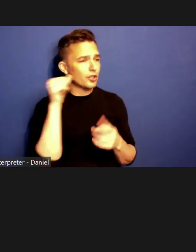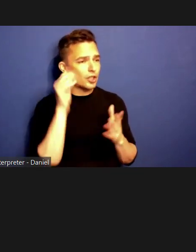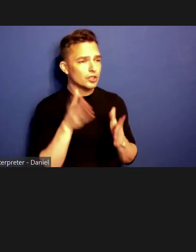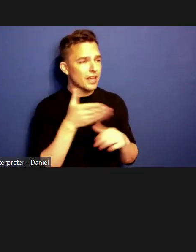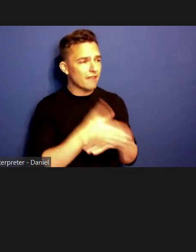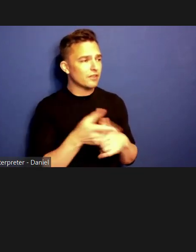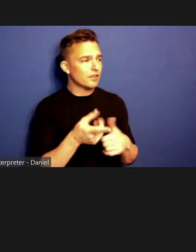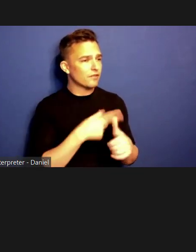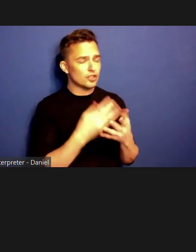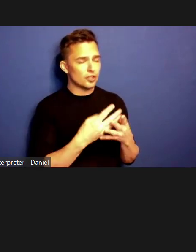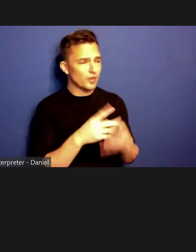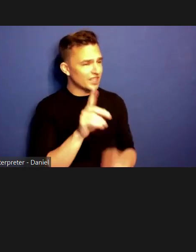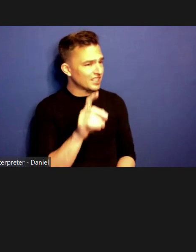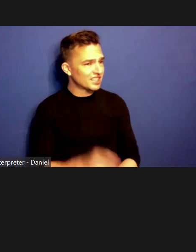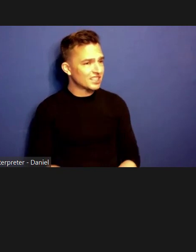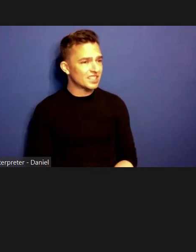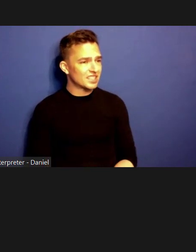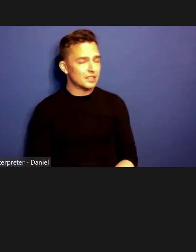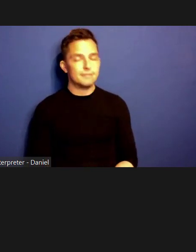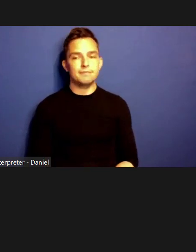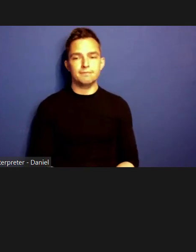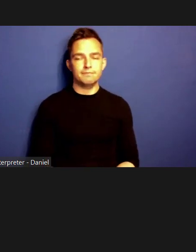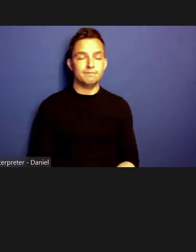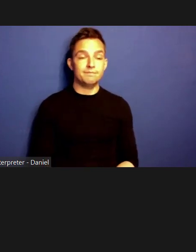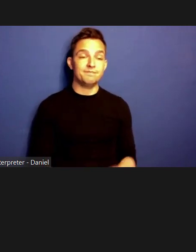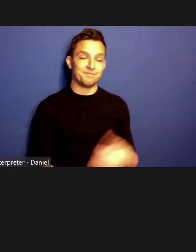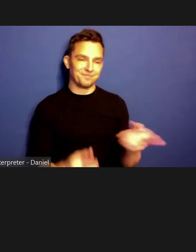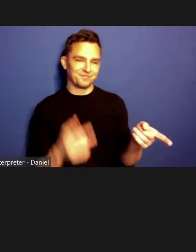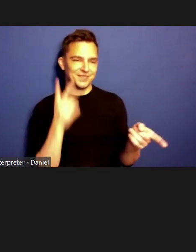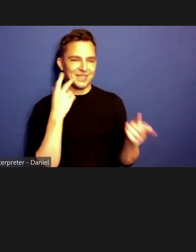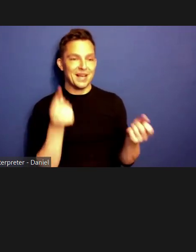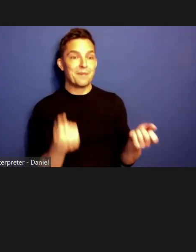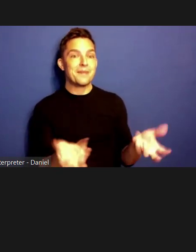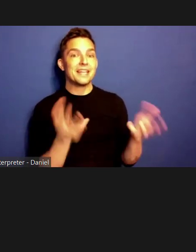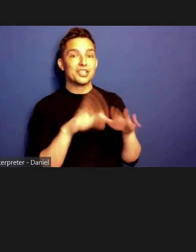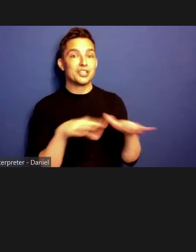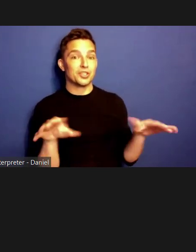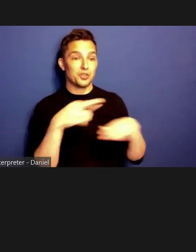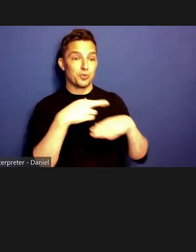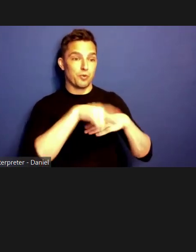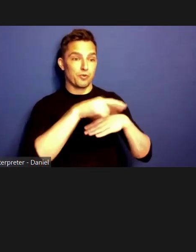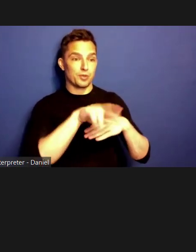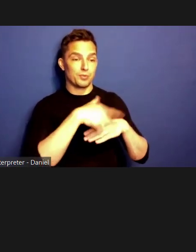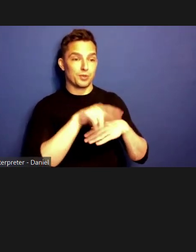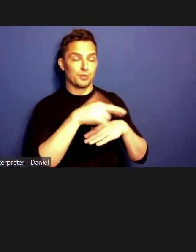to an audiologist after the first screening? Do you see how many children you would refer to an audiologist